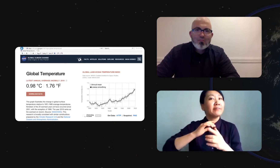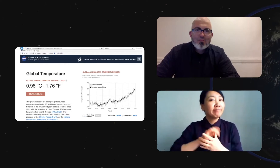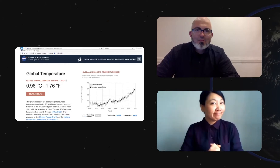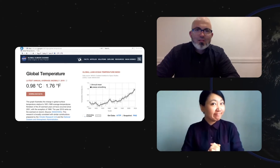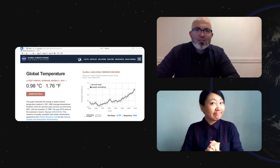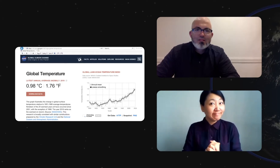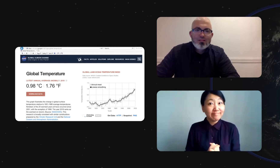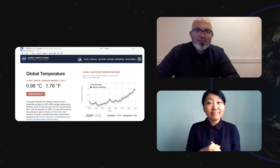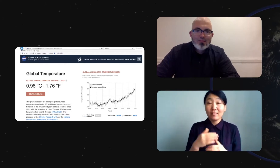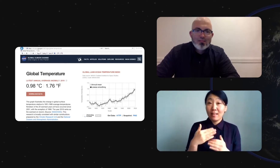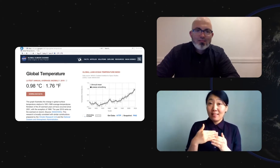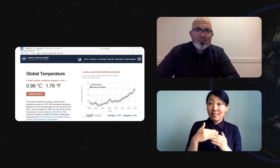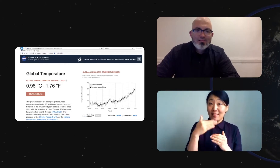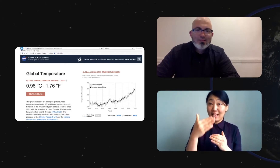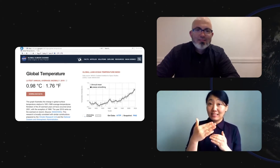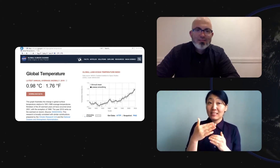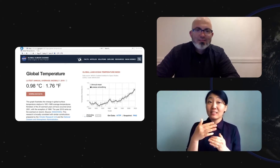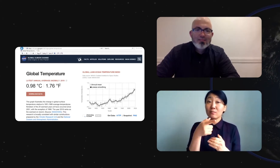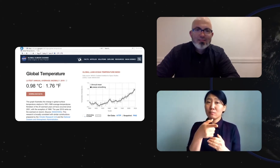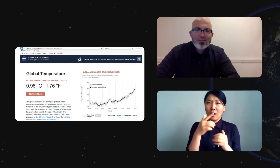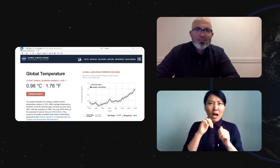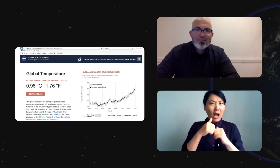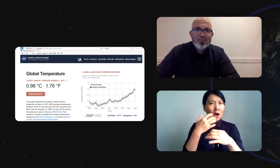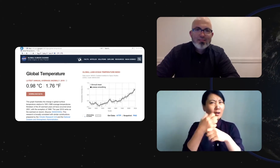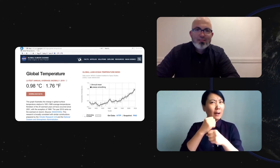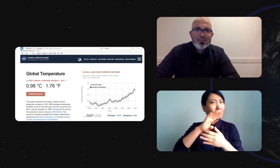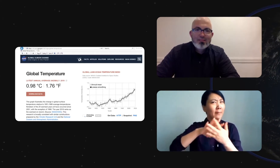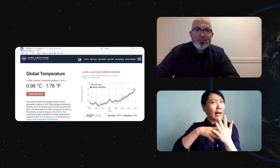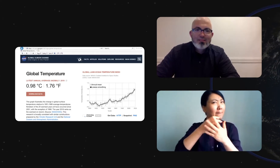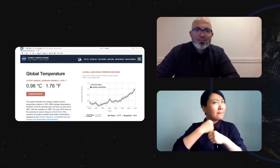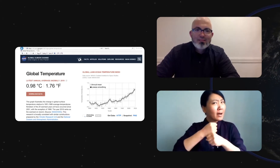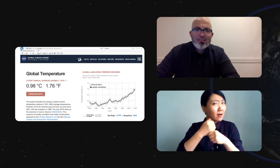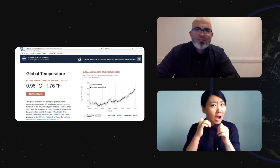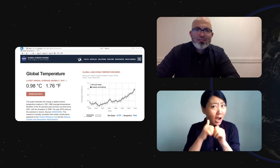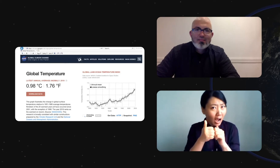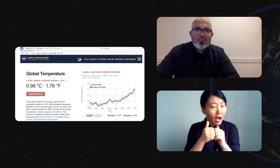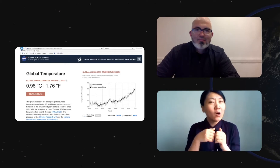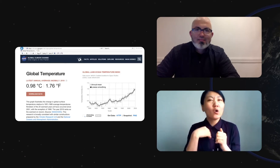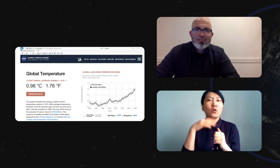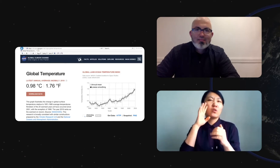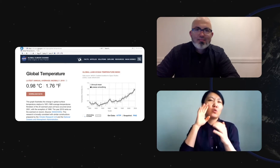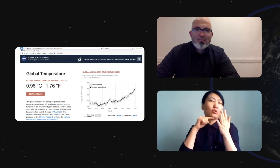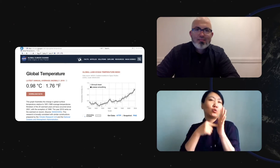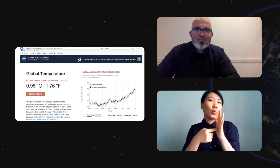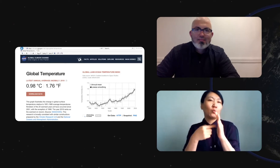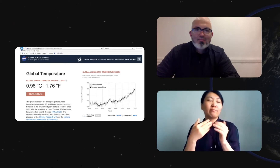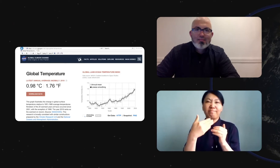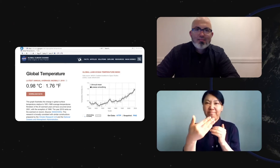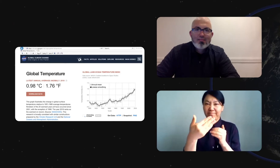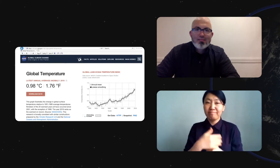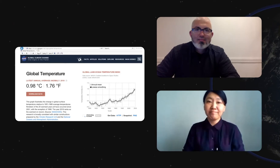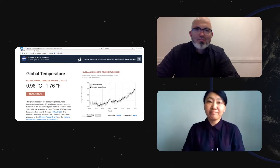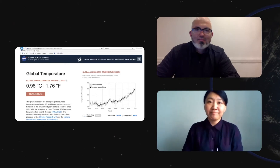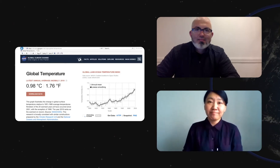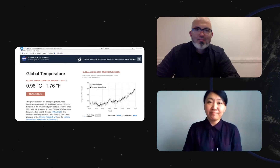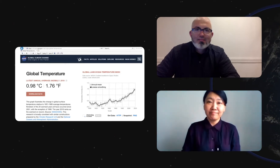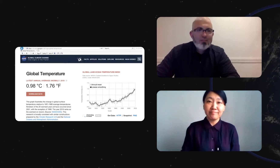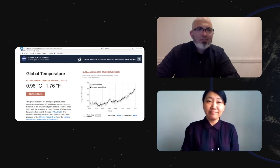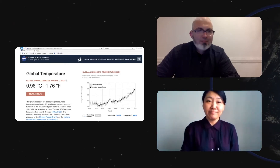to rise. Next, you'll see how I made my graph. Next slide.